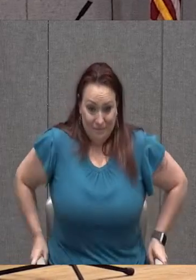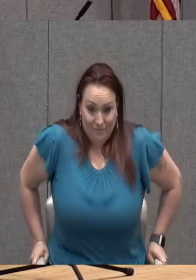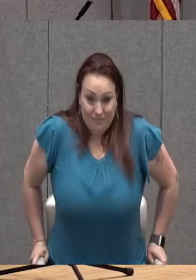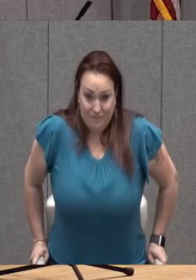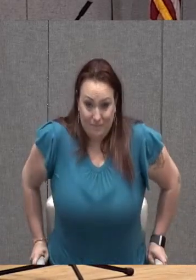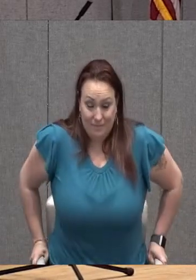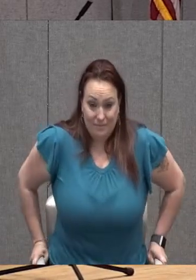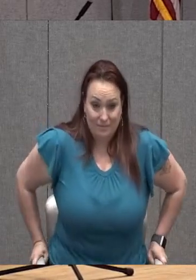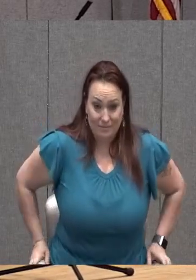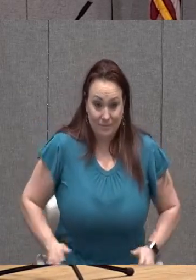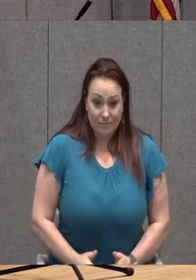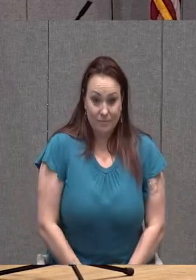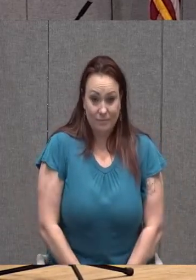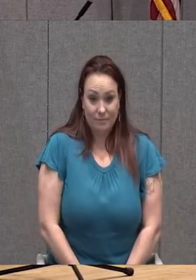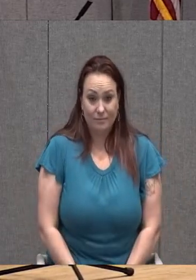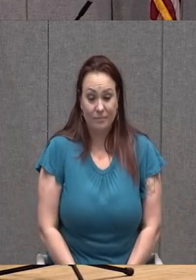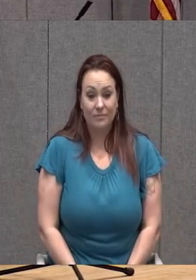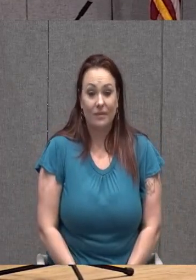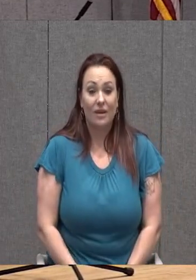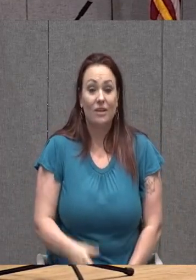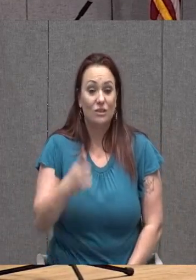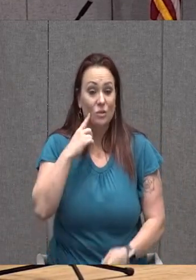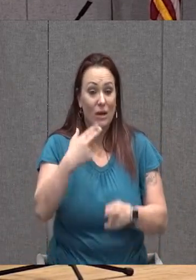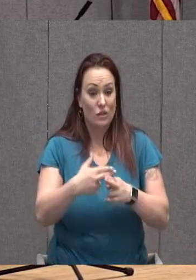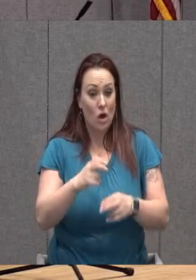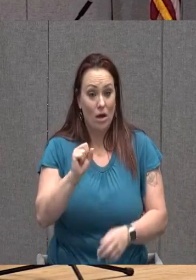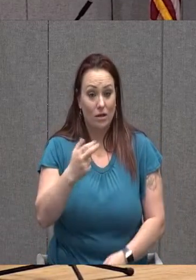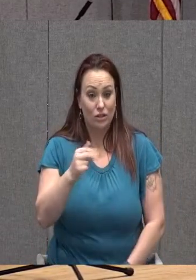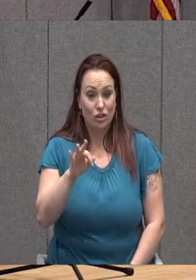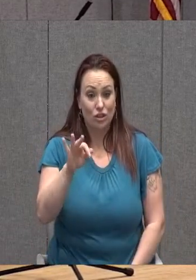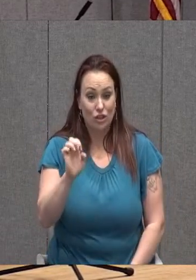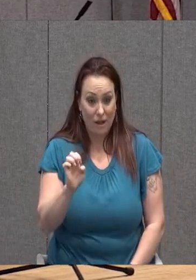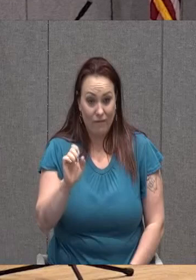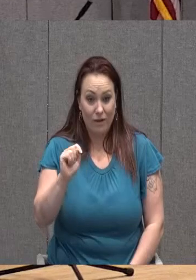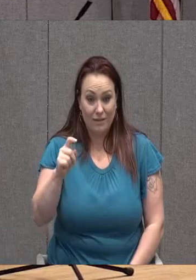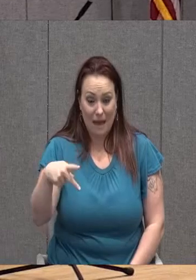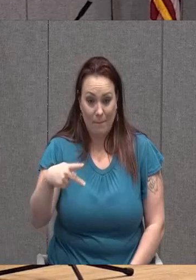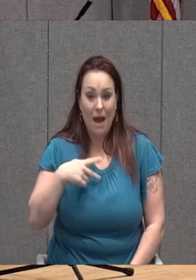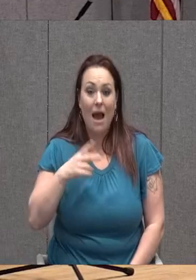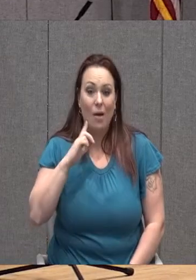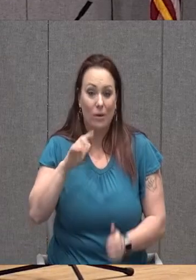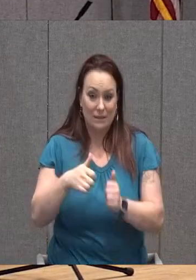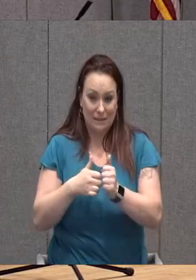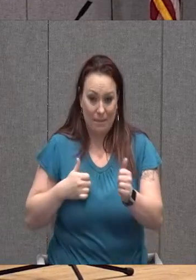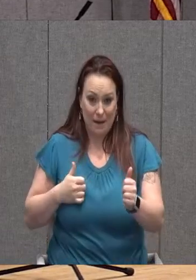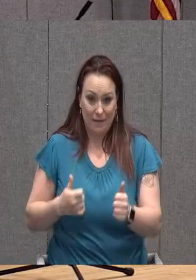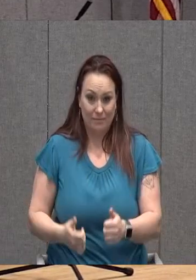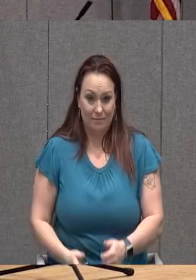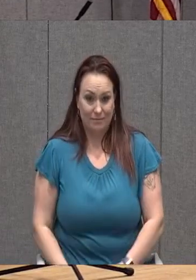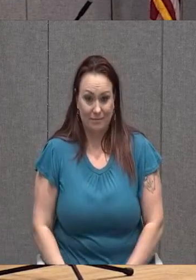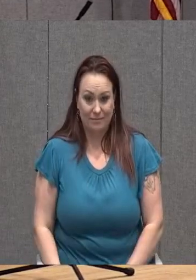and that is shuffle taps, so I'll stand back while they do this. I'll have Ms. Neal demonstrate